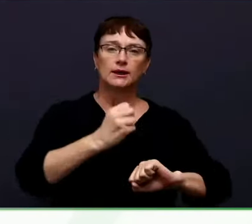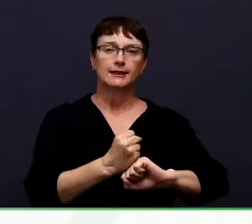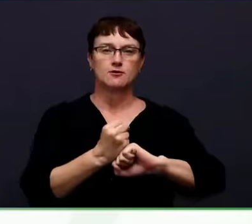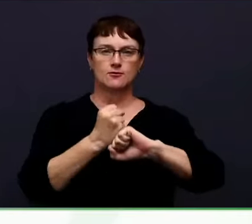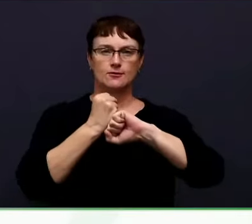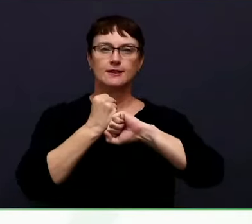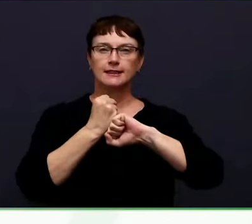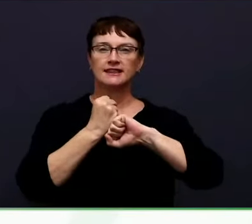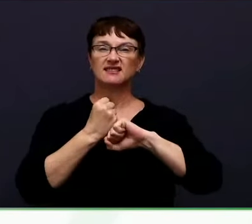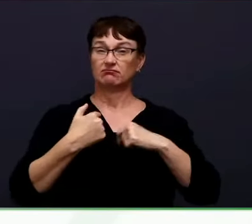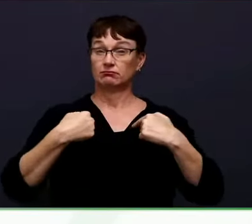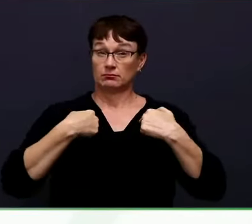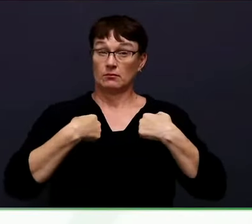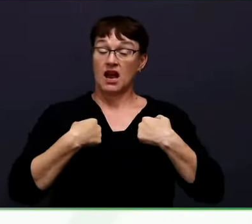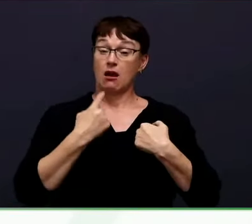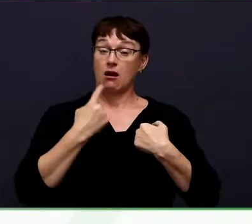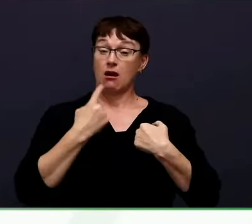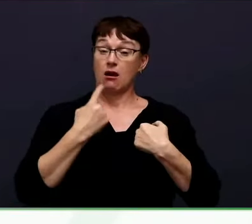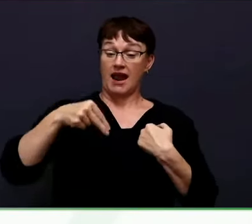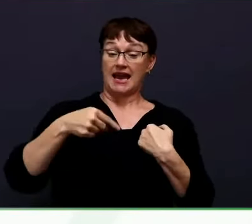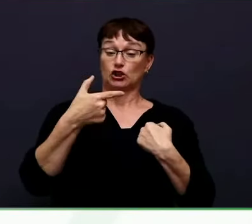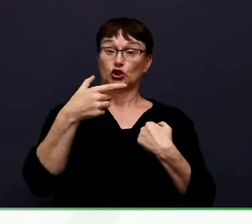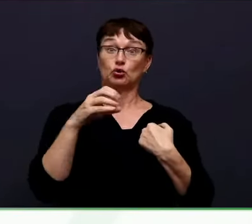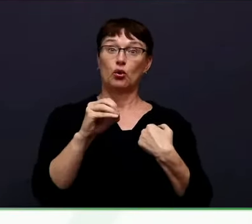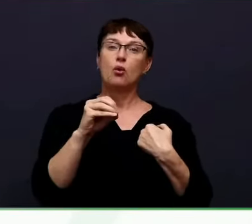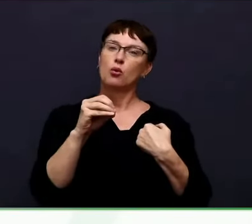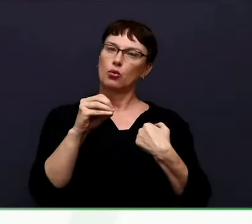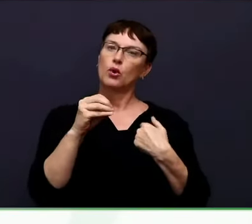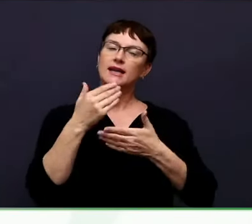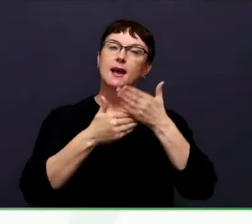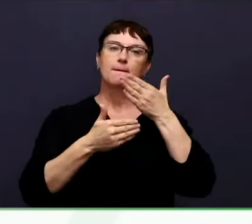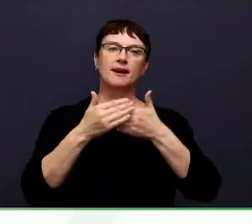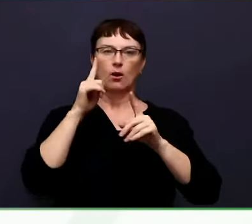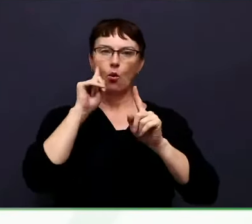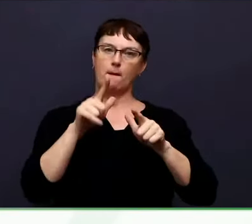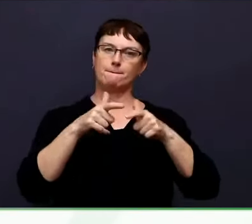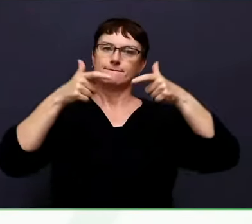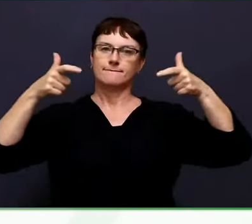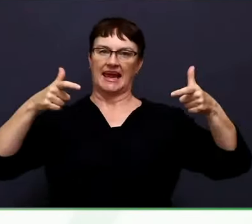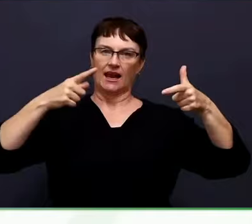The very politics need to be made accessible. But this also makes it harder.